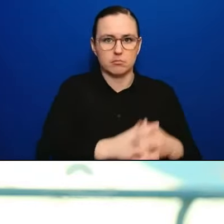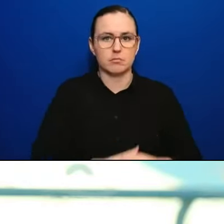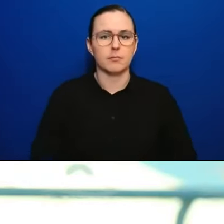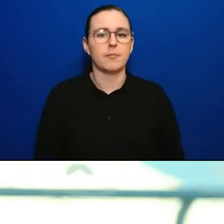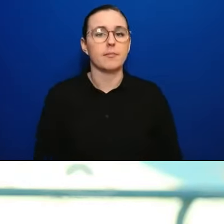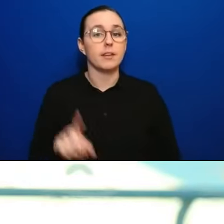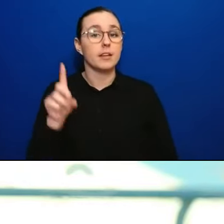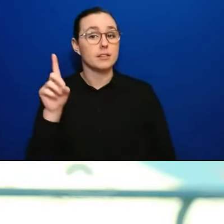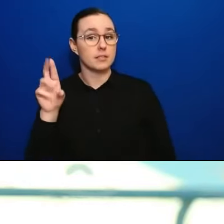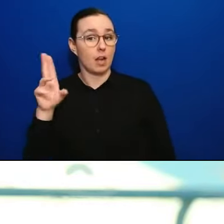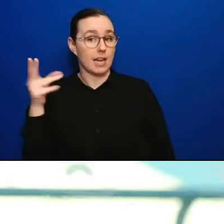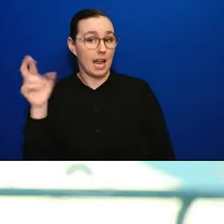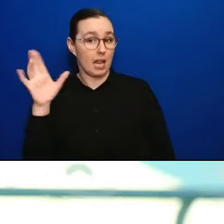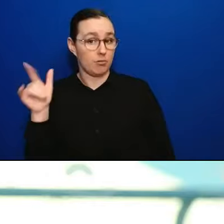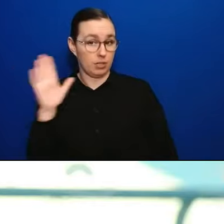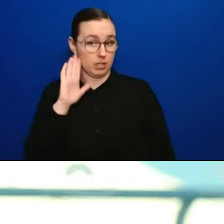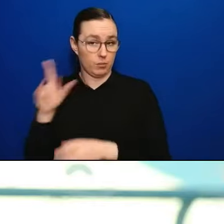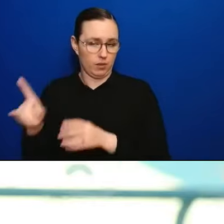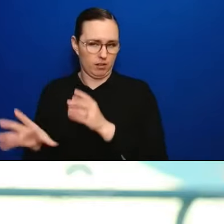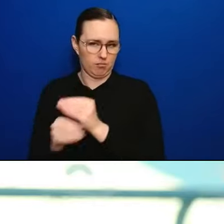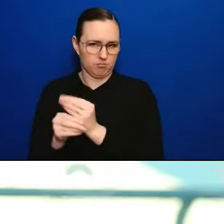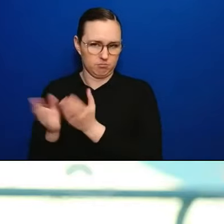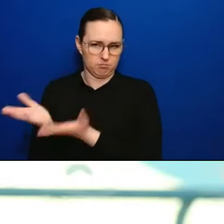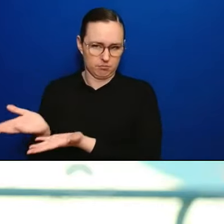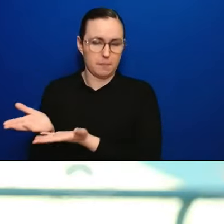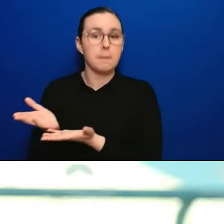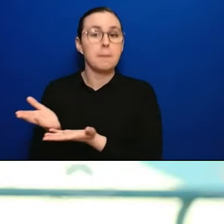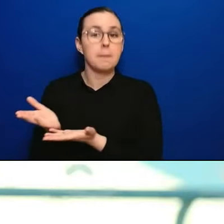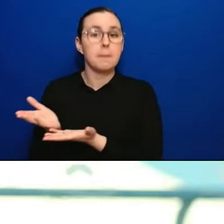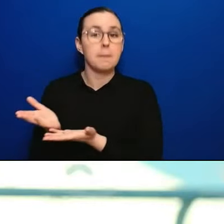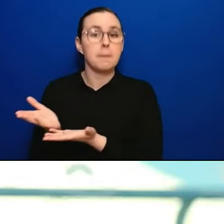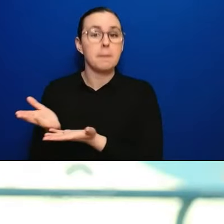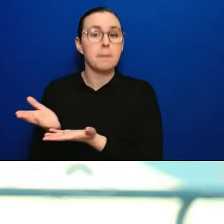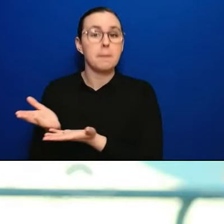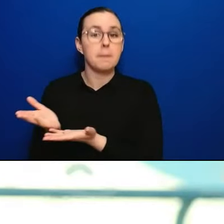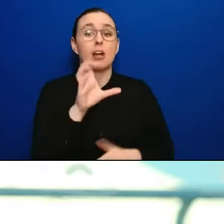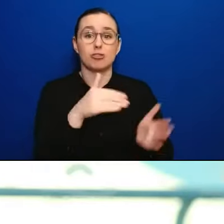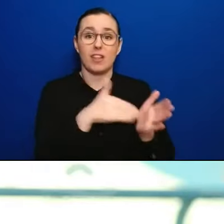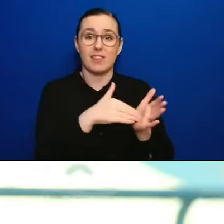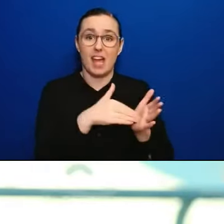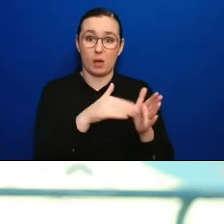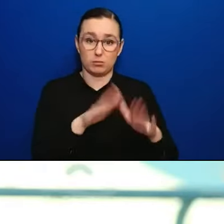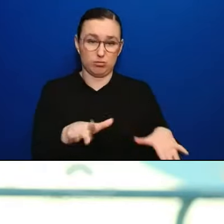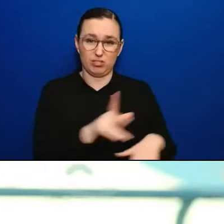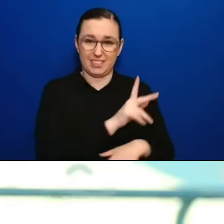broadly accessible when there's this many millions sitting there. The